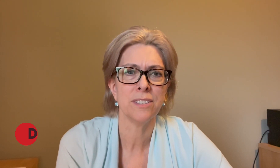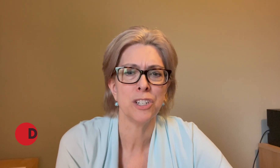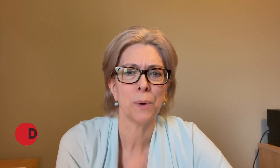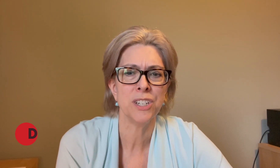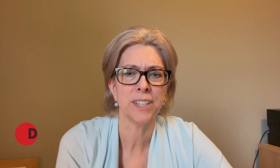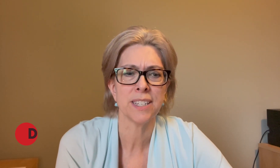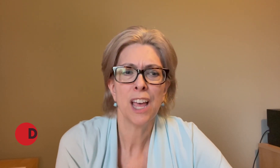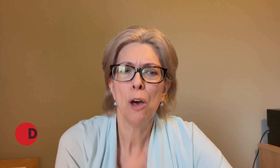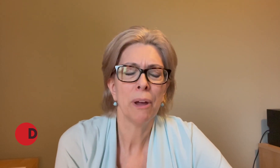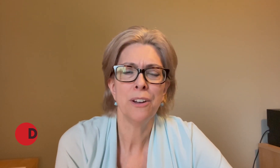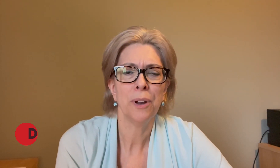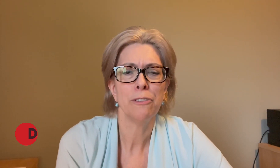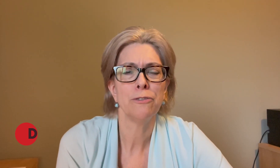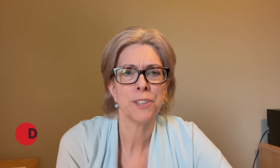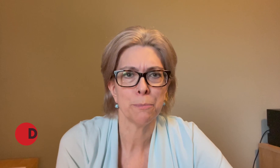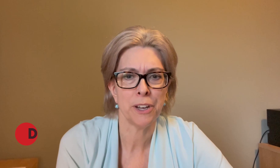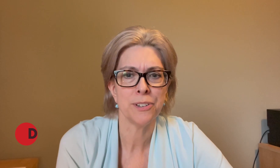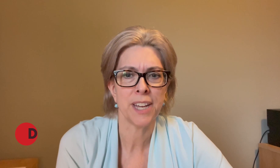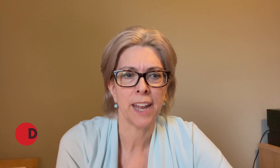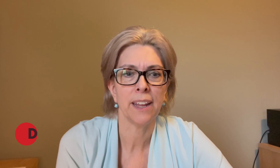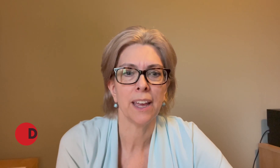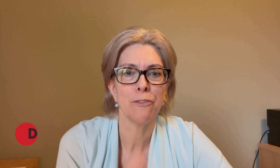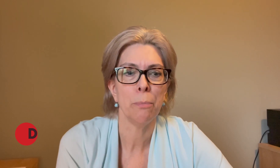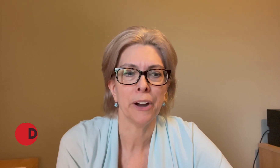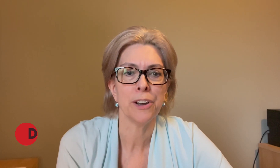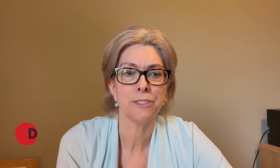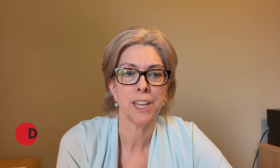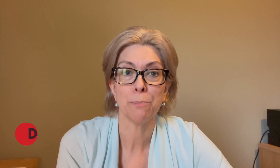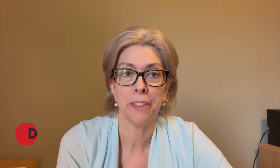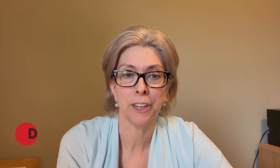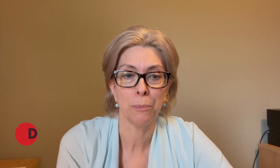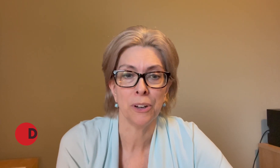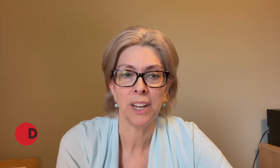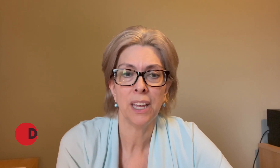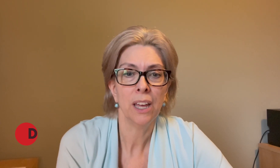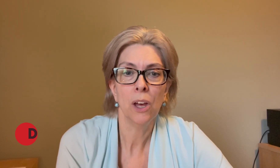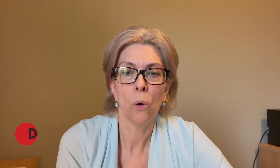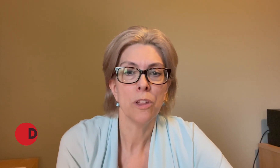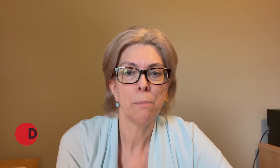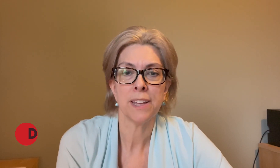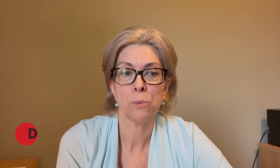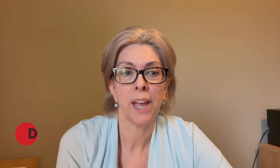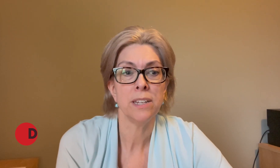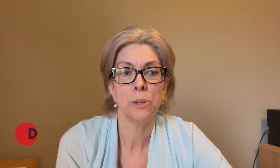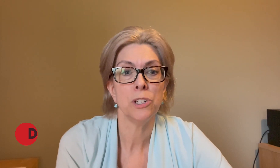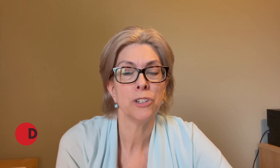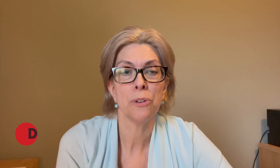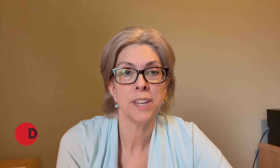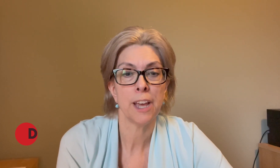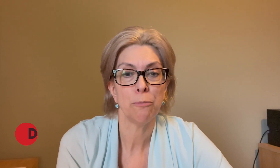different situations but I don't have a fulsome understanding of the barriers faced by the community or the best way to ensure that